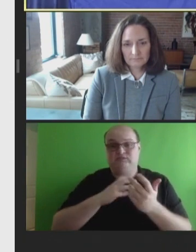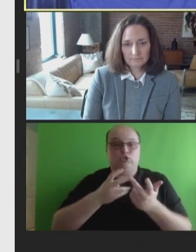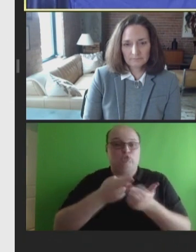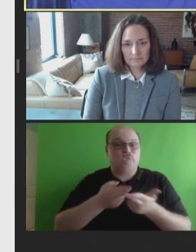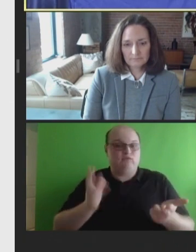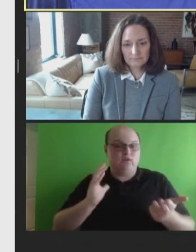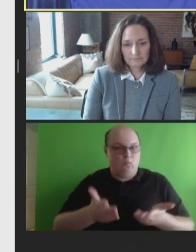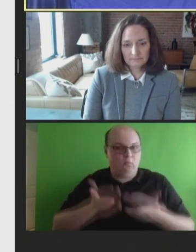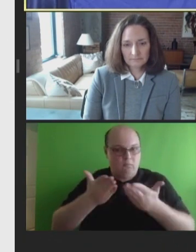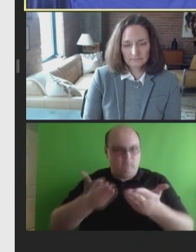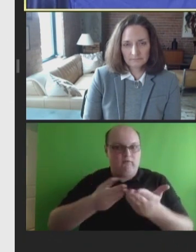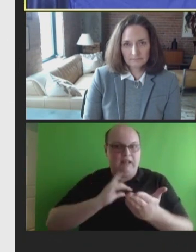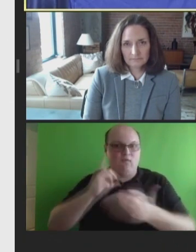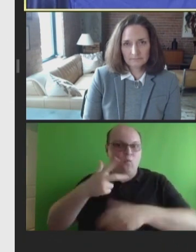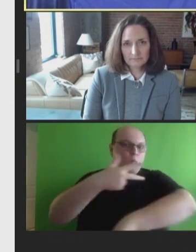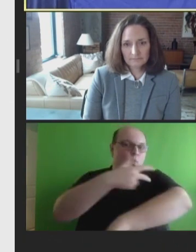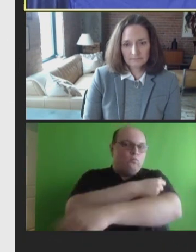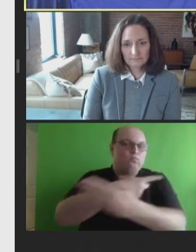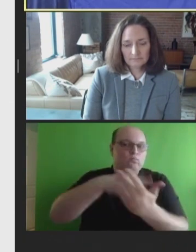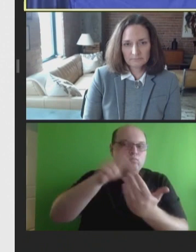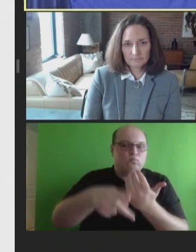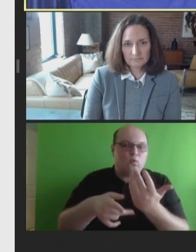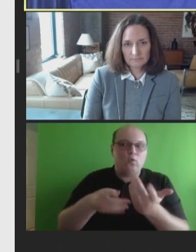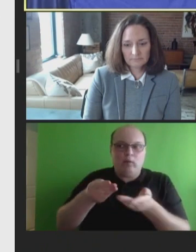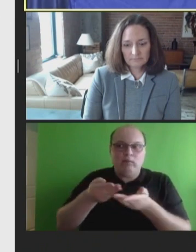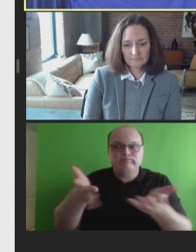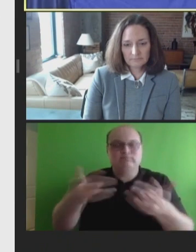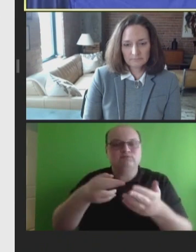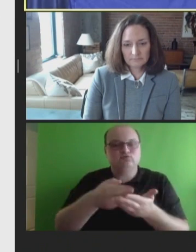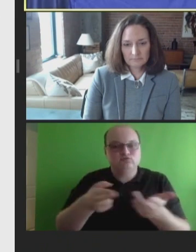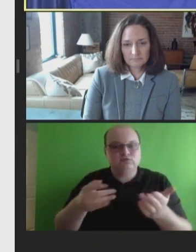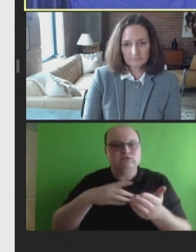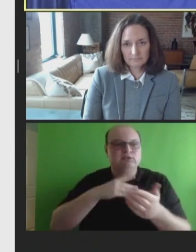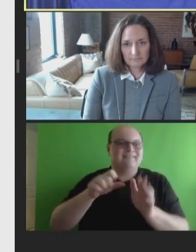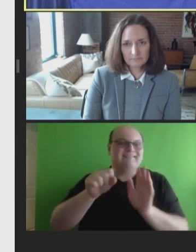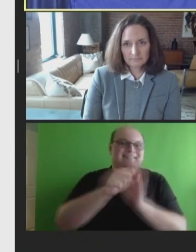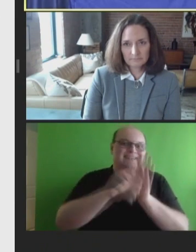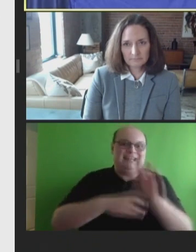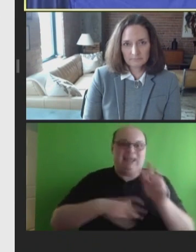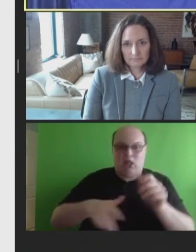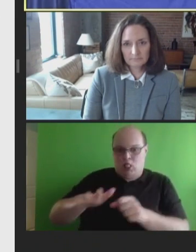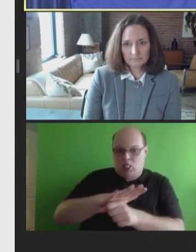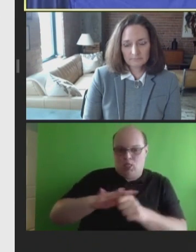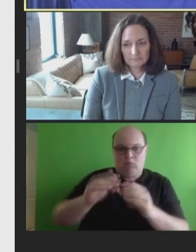to immunization programs across the country and at the state and local level. You know,